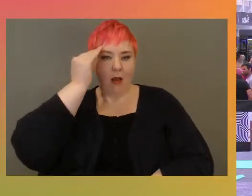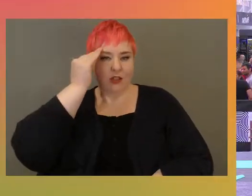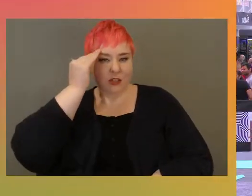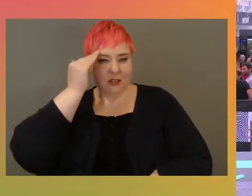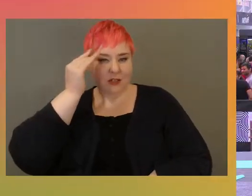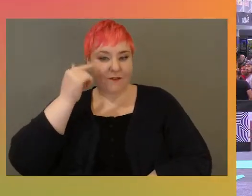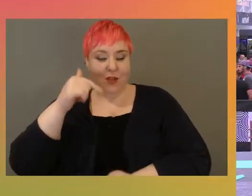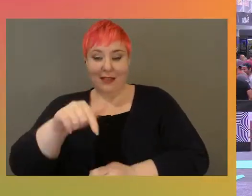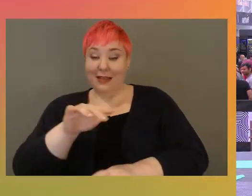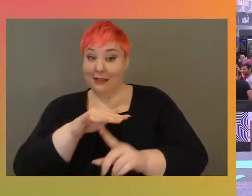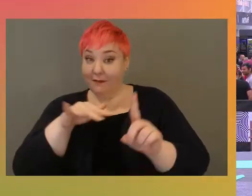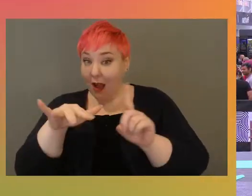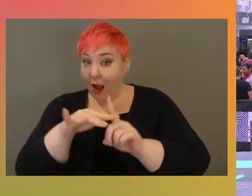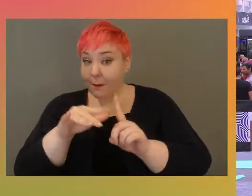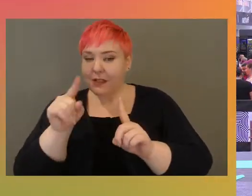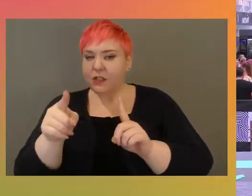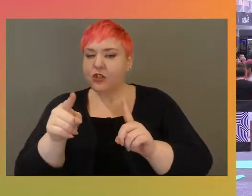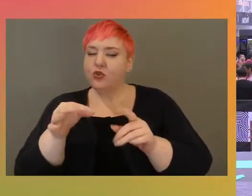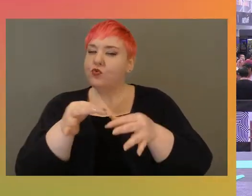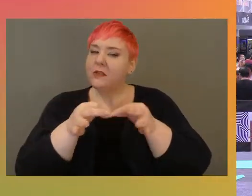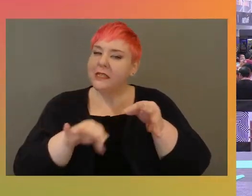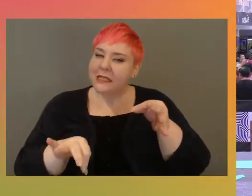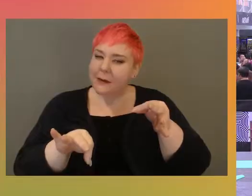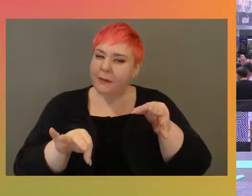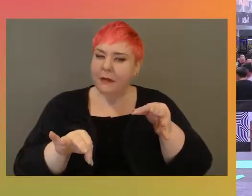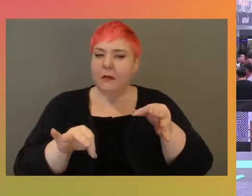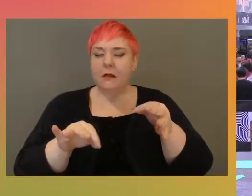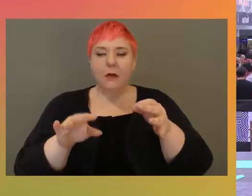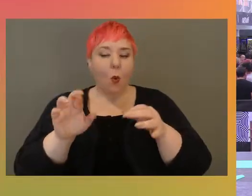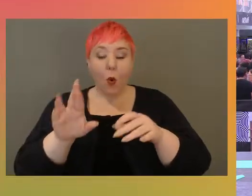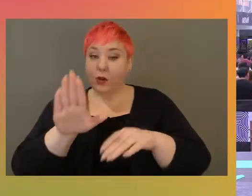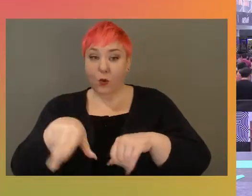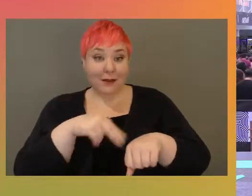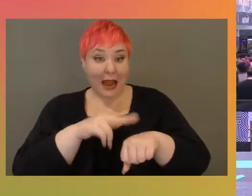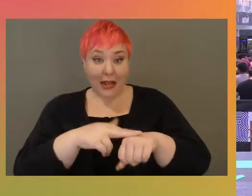WAS SIMPLE, I'M WONDERING IF